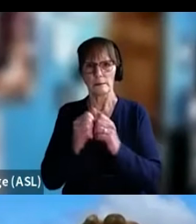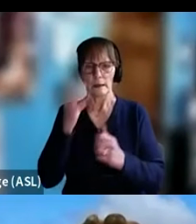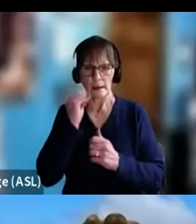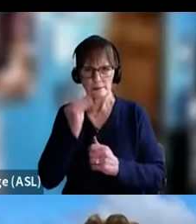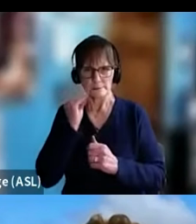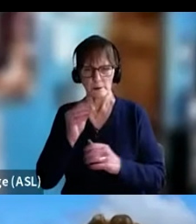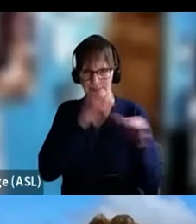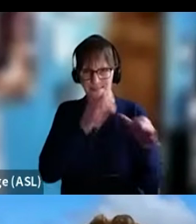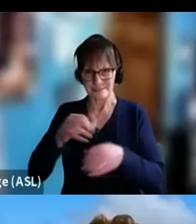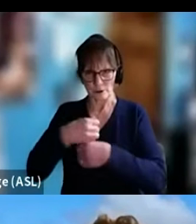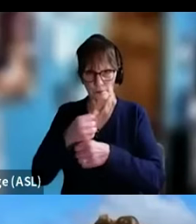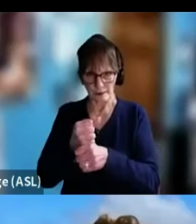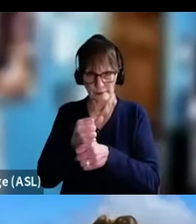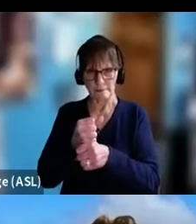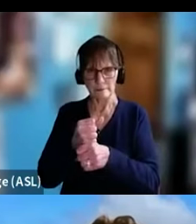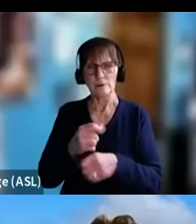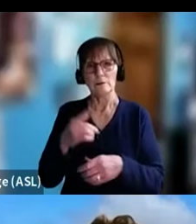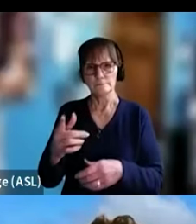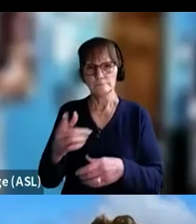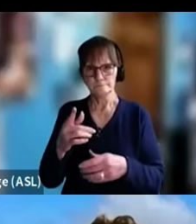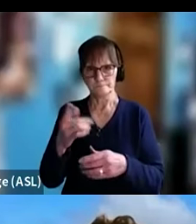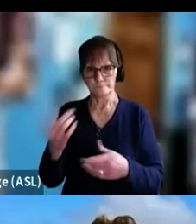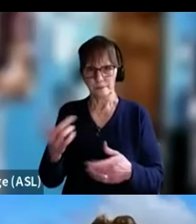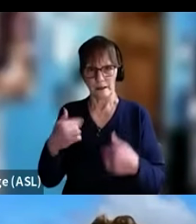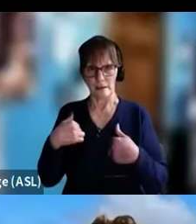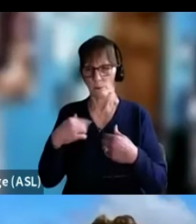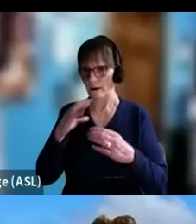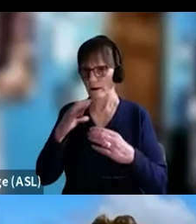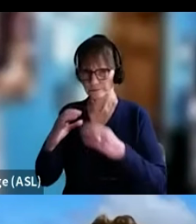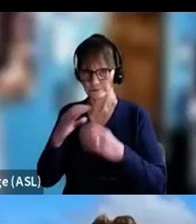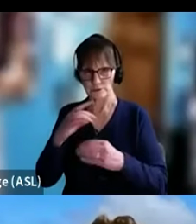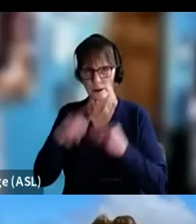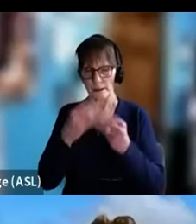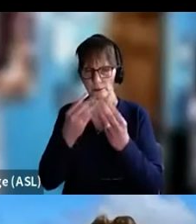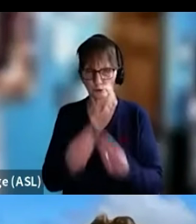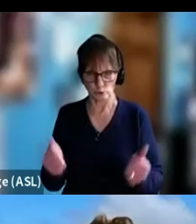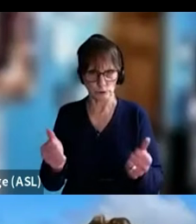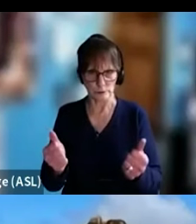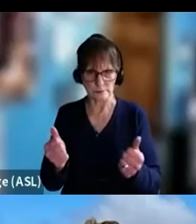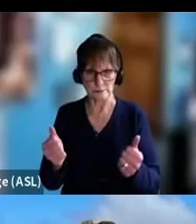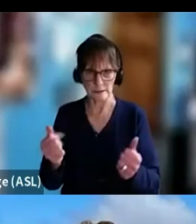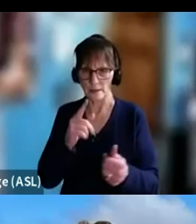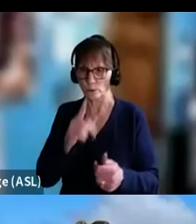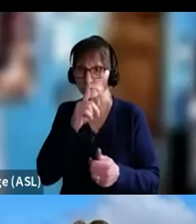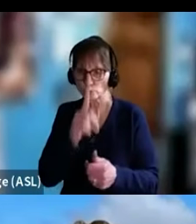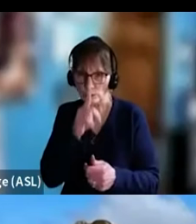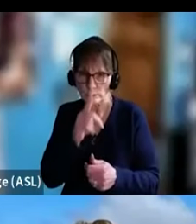or at the tables where we're having conversations about solutions and what's truly needed.